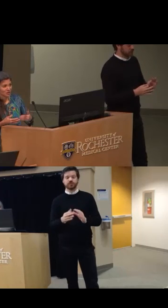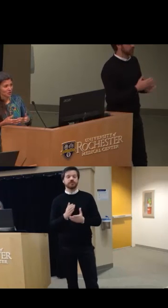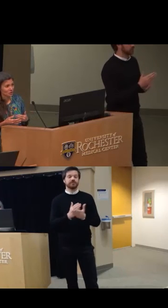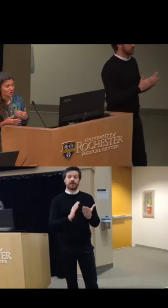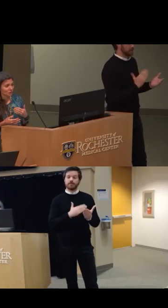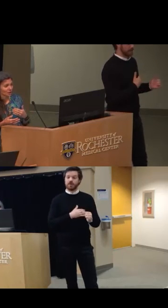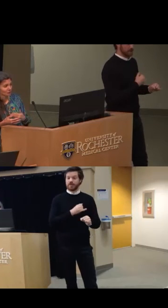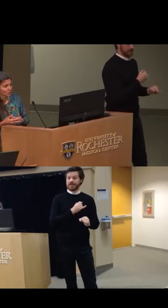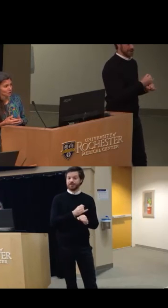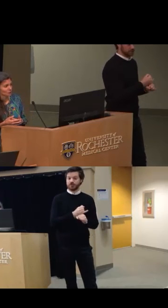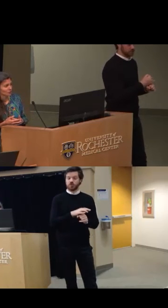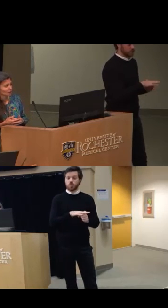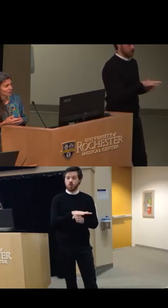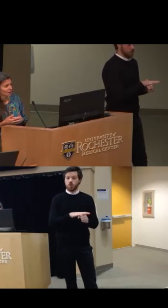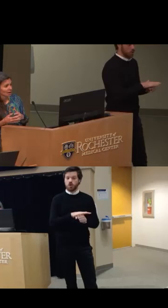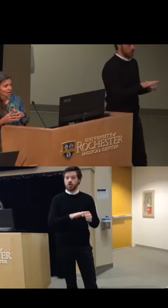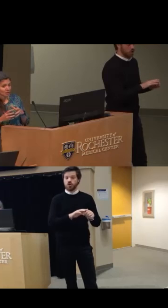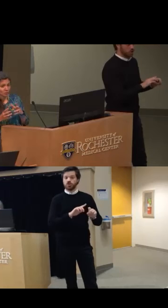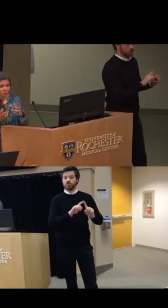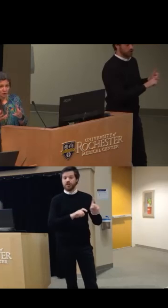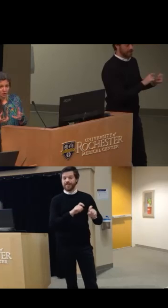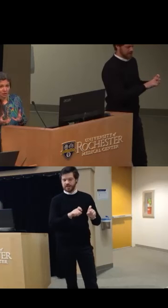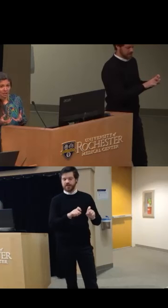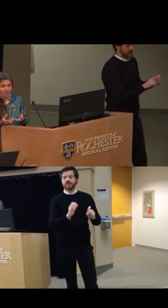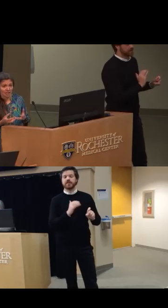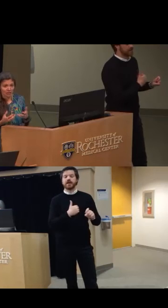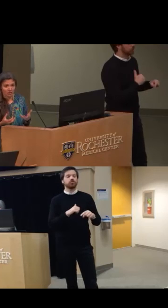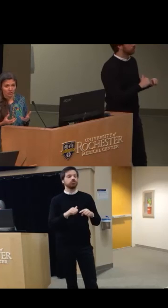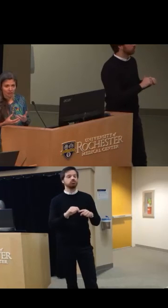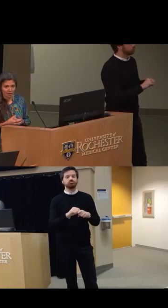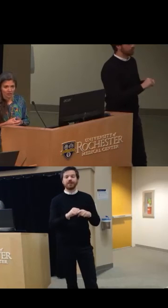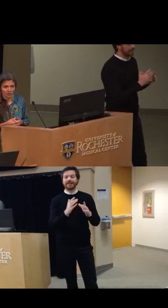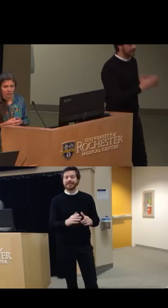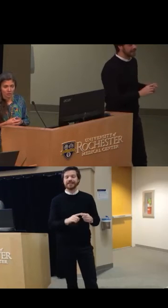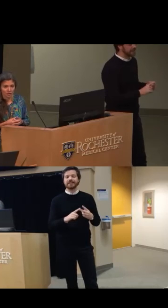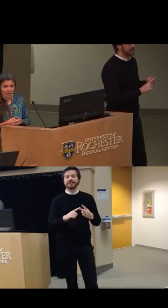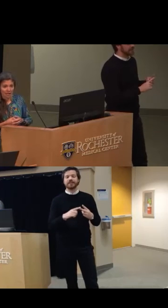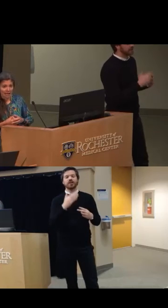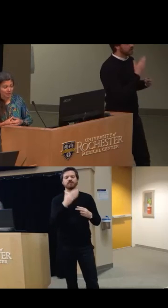institutional and local surveying um both of our trainees and our Frontline Health Care force and